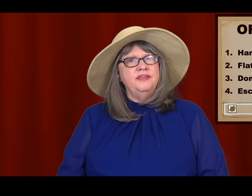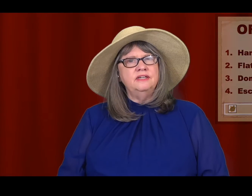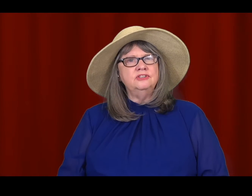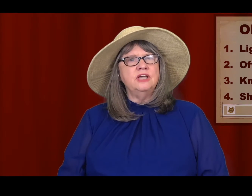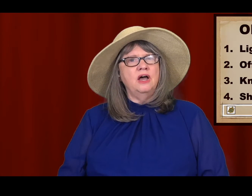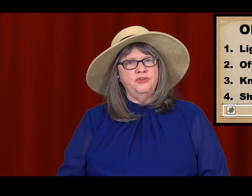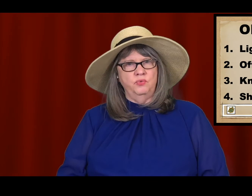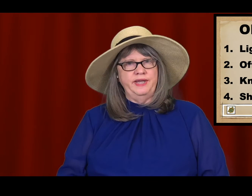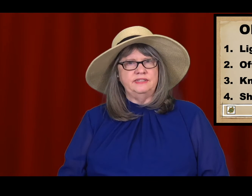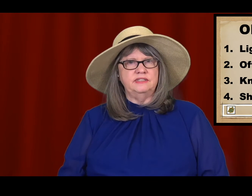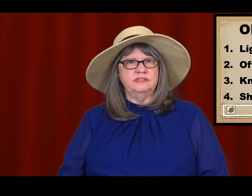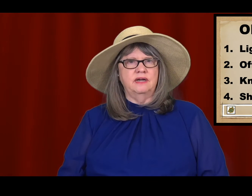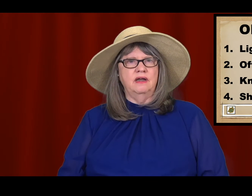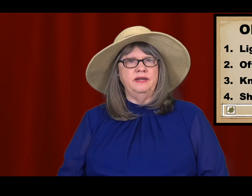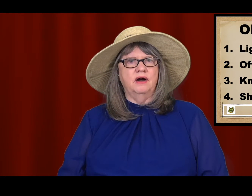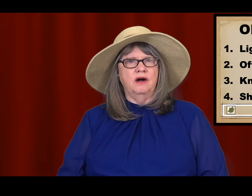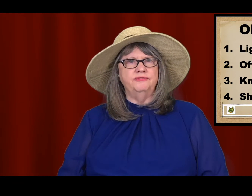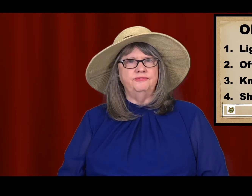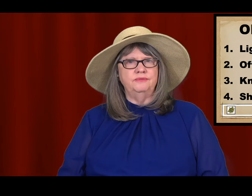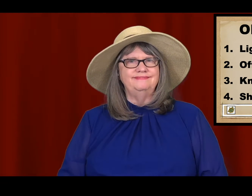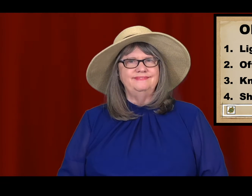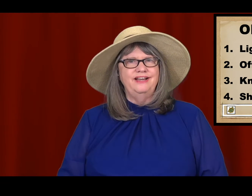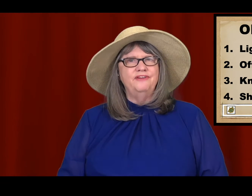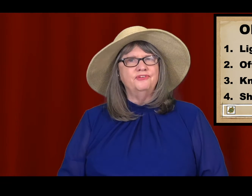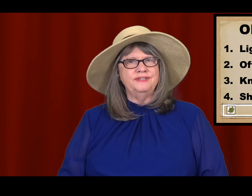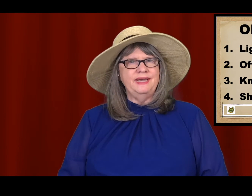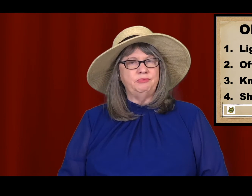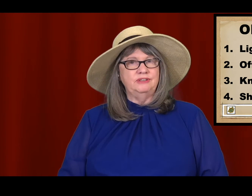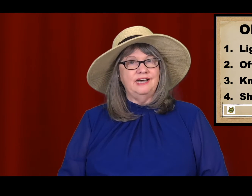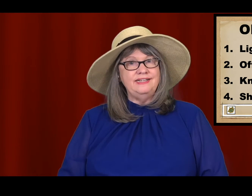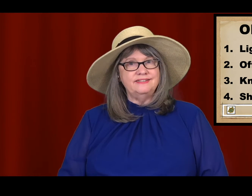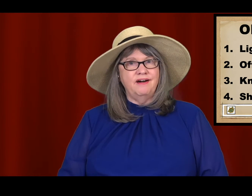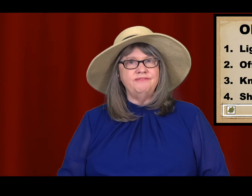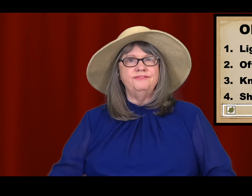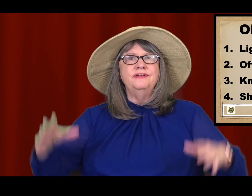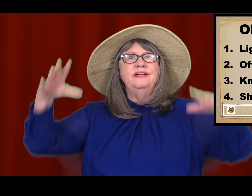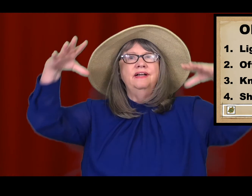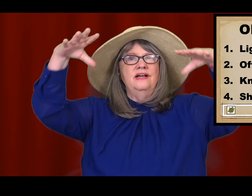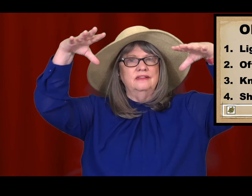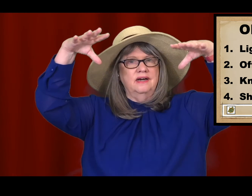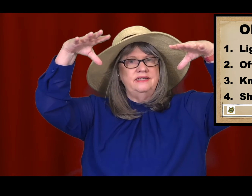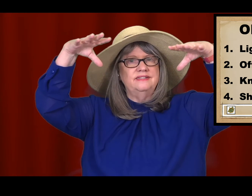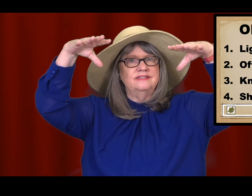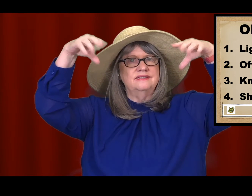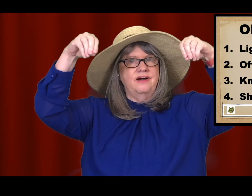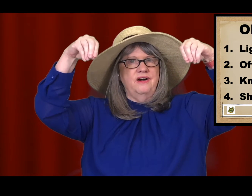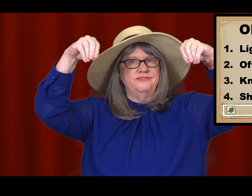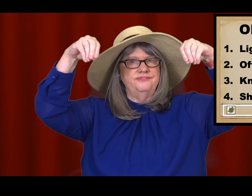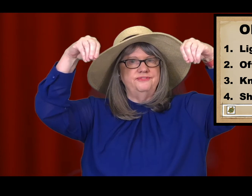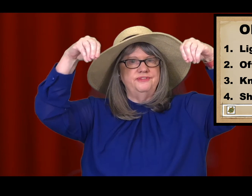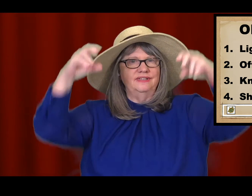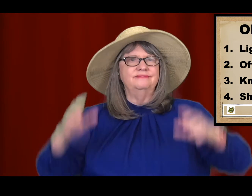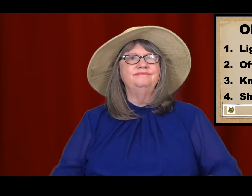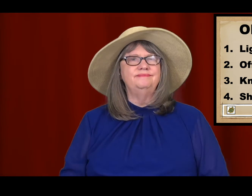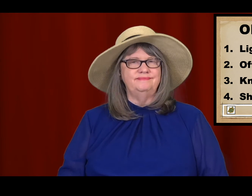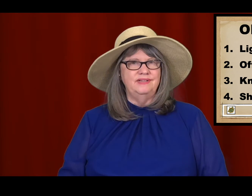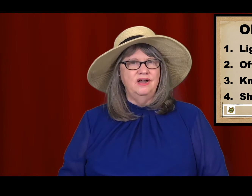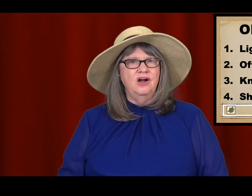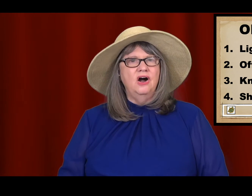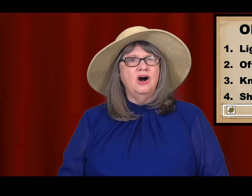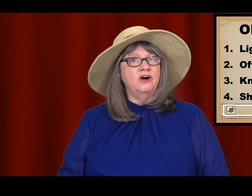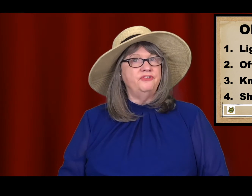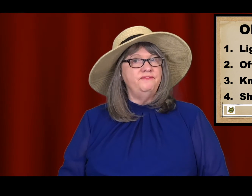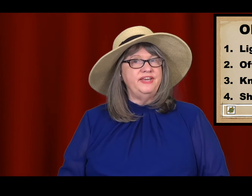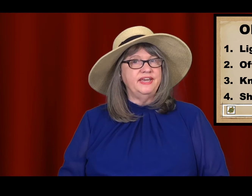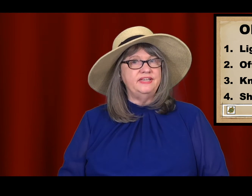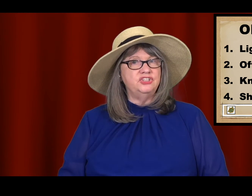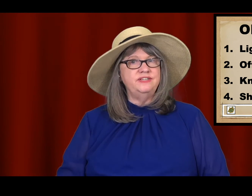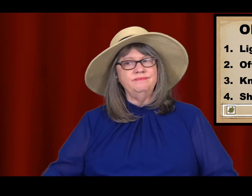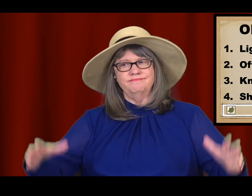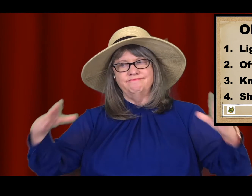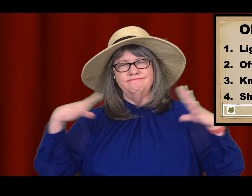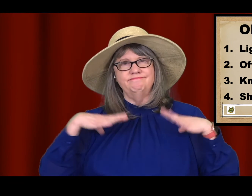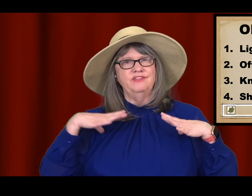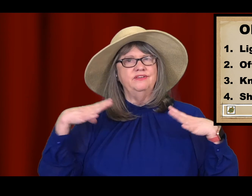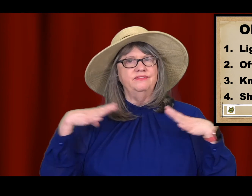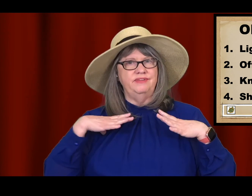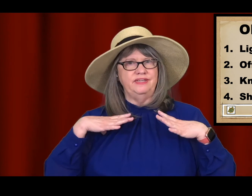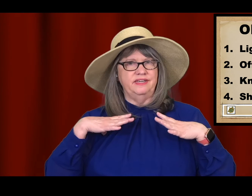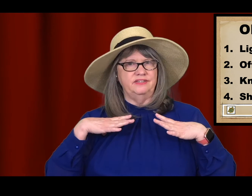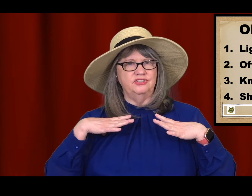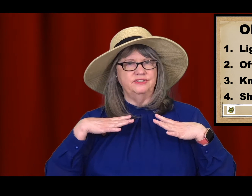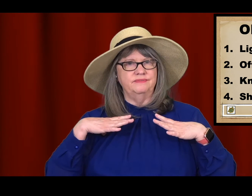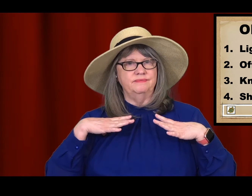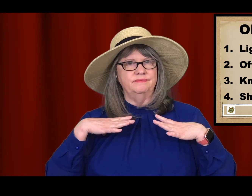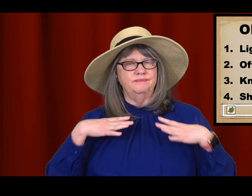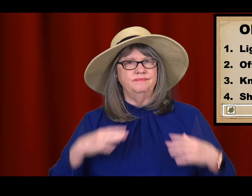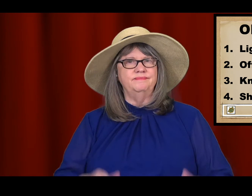There's other ways to sign OFF. For example: LIGHTS OFF. LIGHTS OFF. OFF ON VACATION. VACATION.